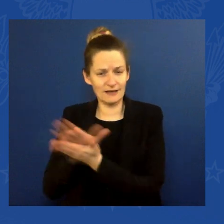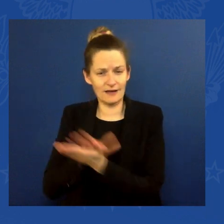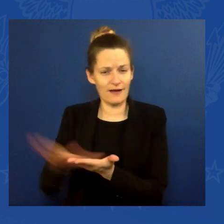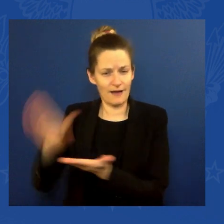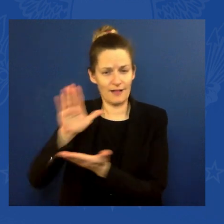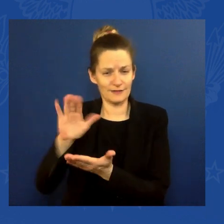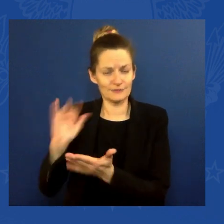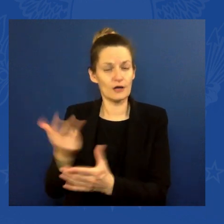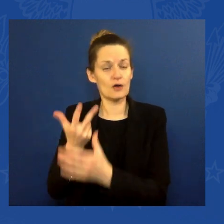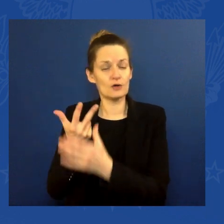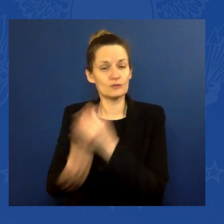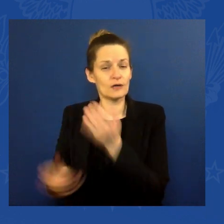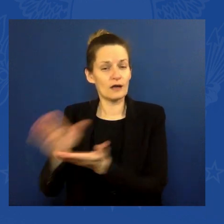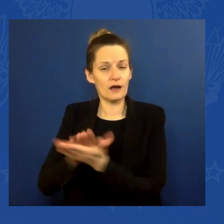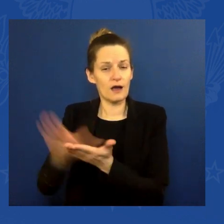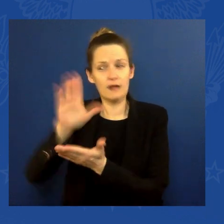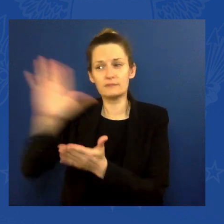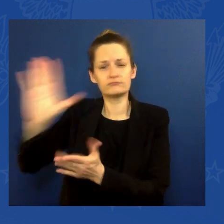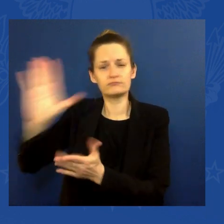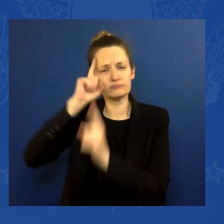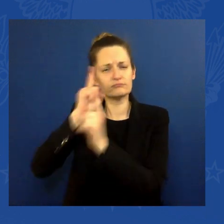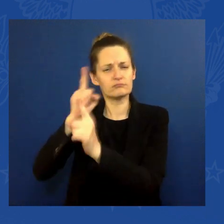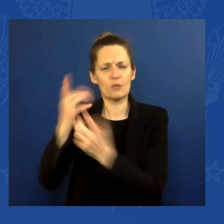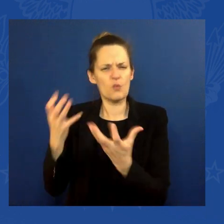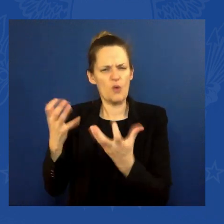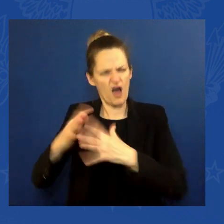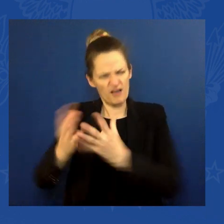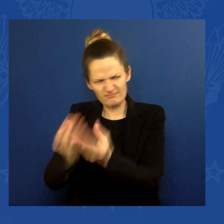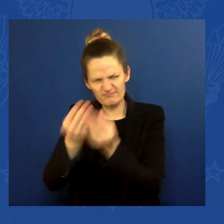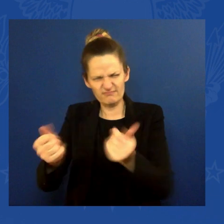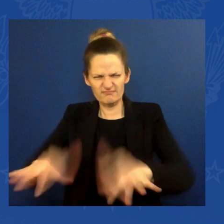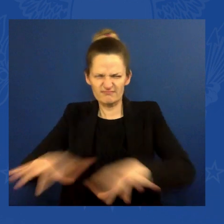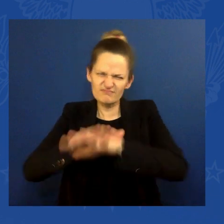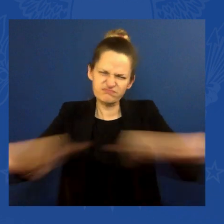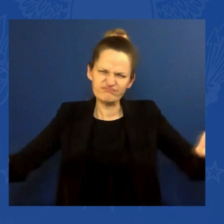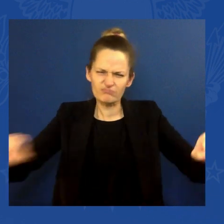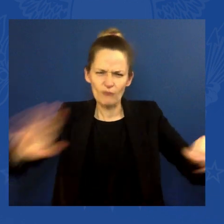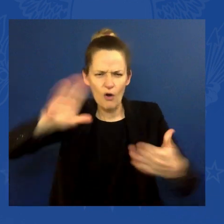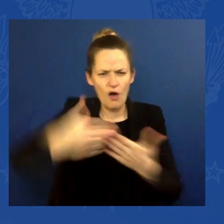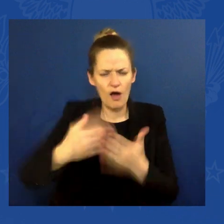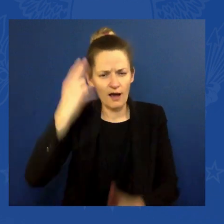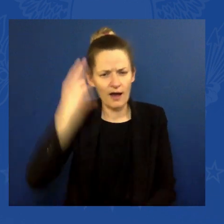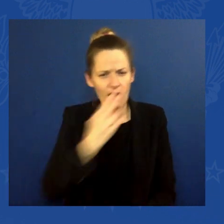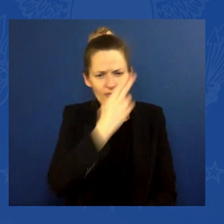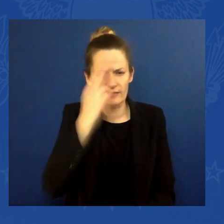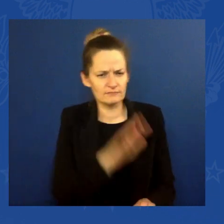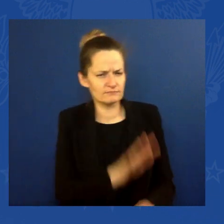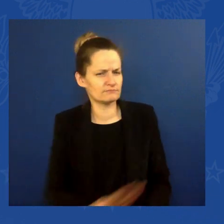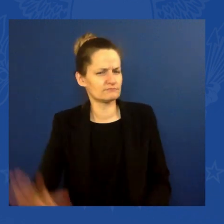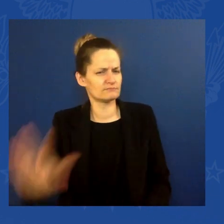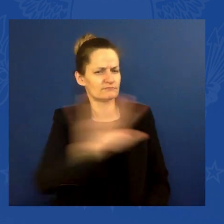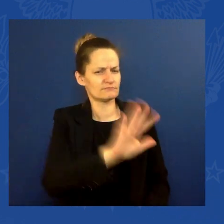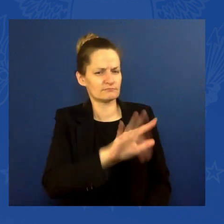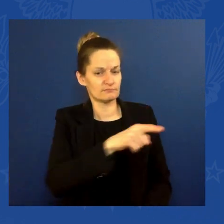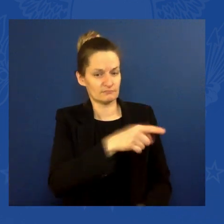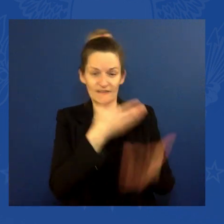being given an honorary degree -- an honorary doctorate degree. And I spoke to the graduating class at a magnificent place, and I must admit I started --